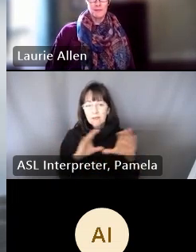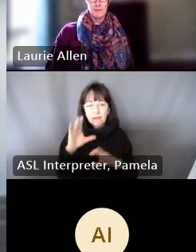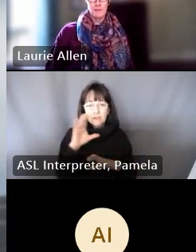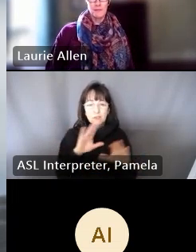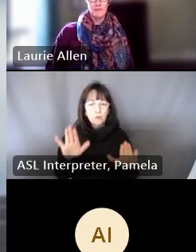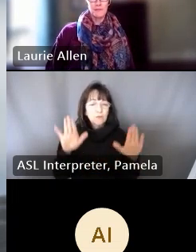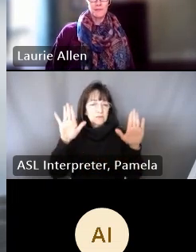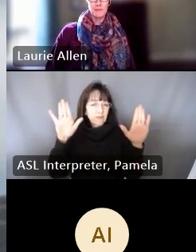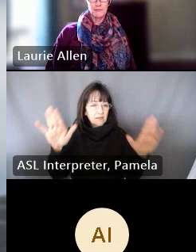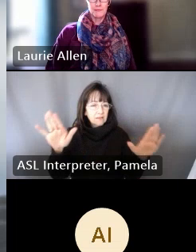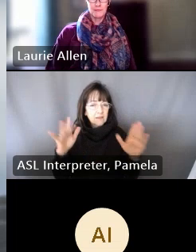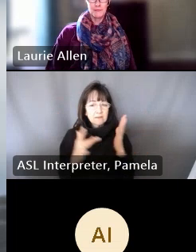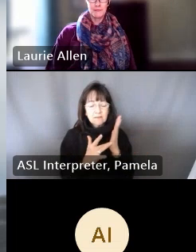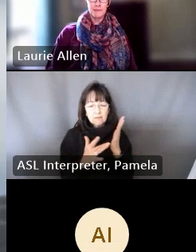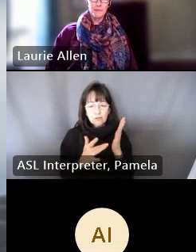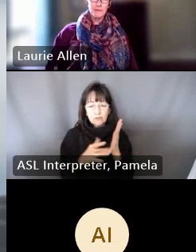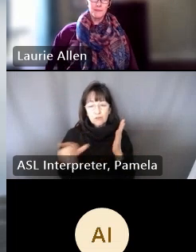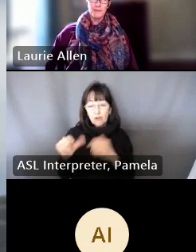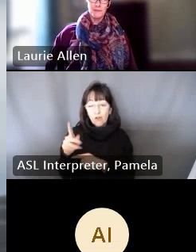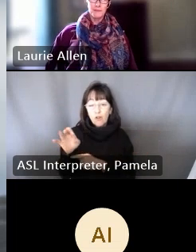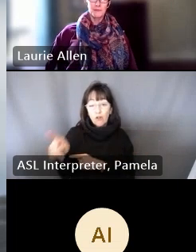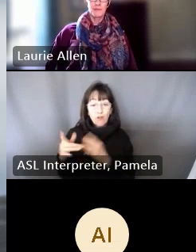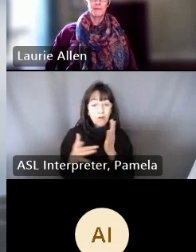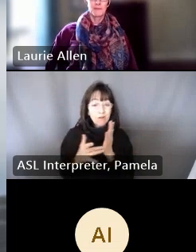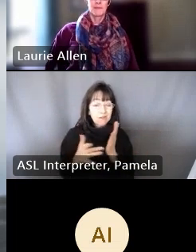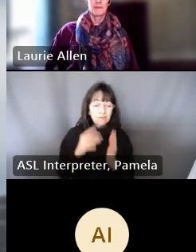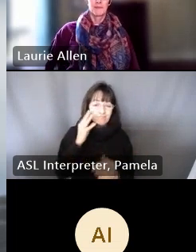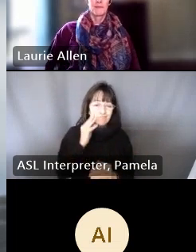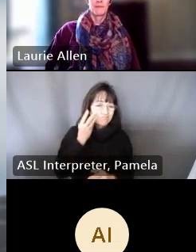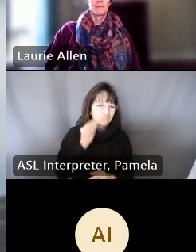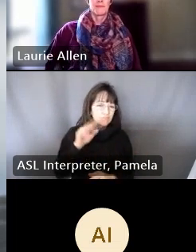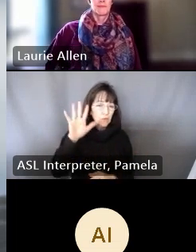Laurie is a technology veteran with 25 plus years of diverse experience.